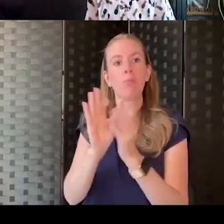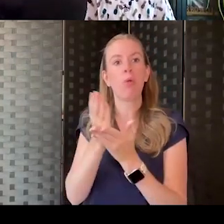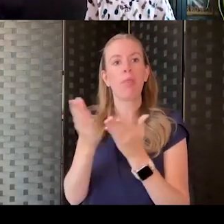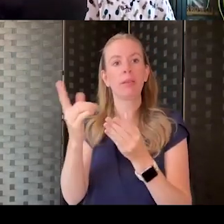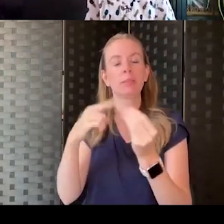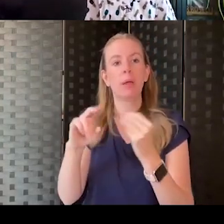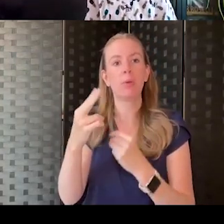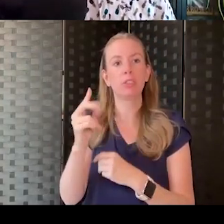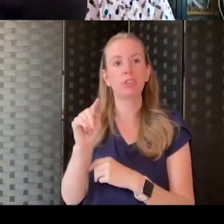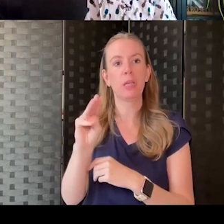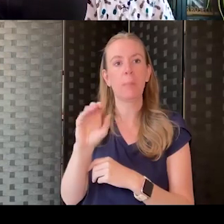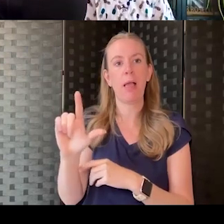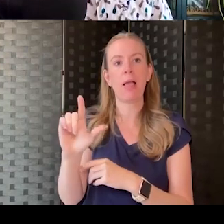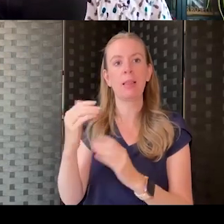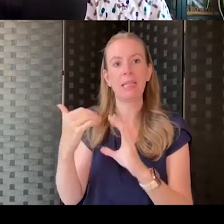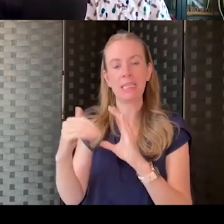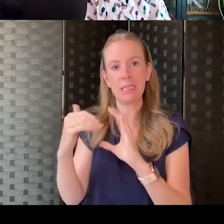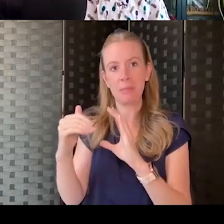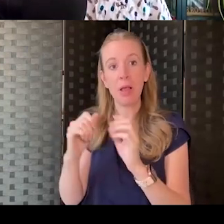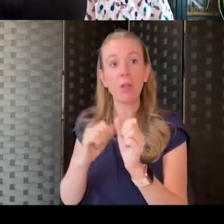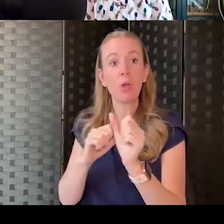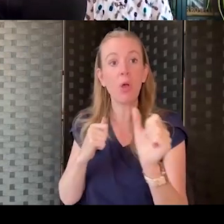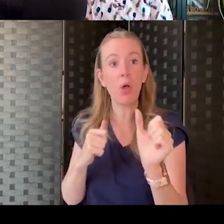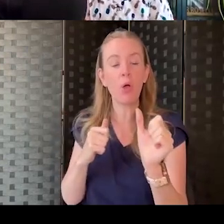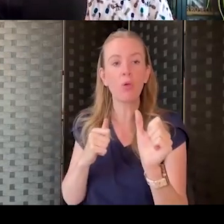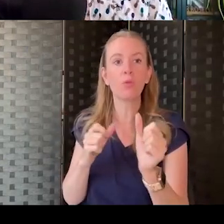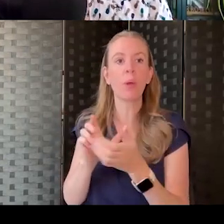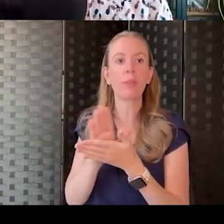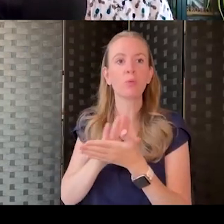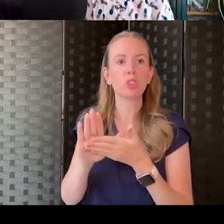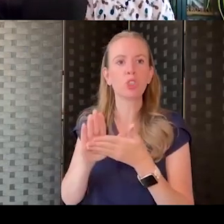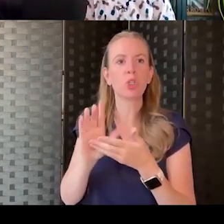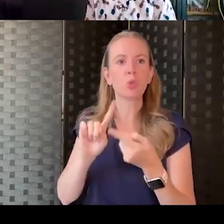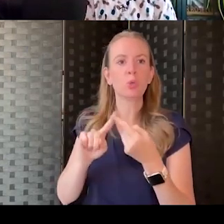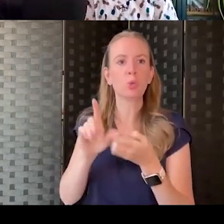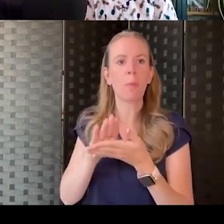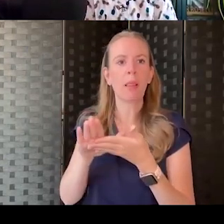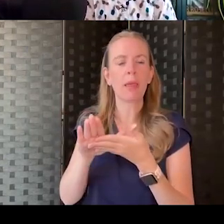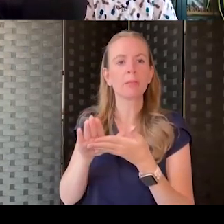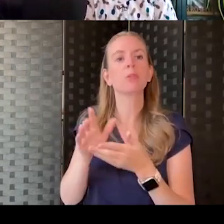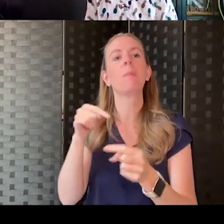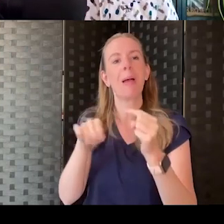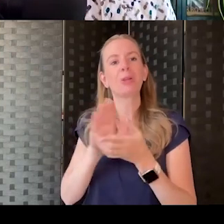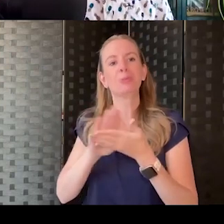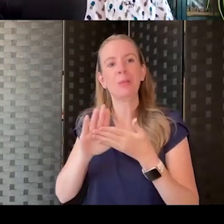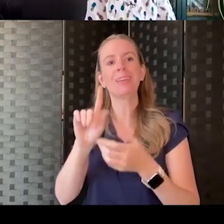avoid the shouts at clouds called to return to plain text email I usually do when I talk...